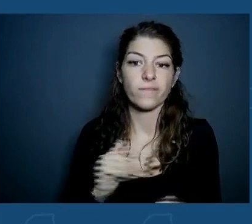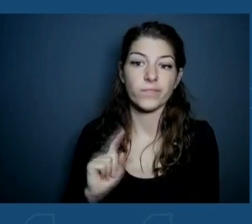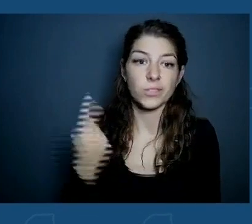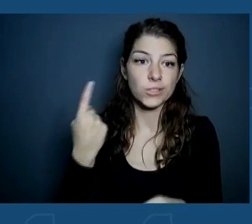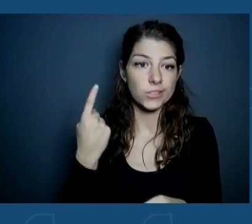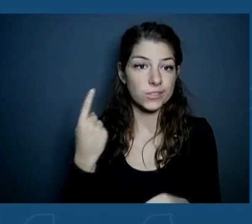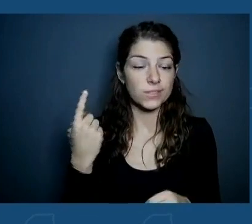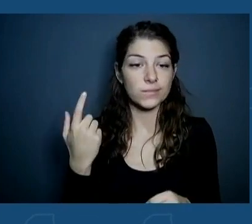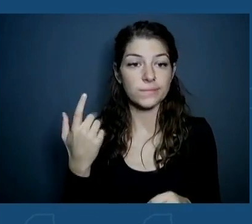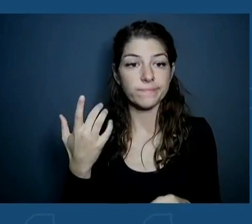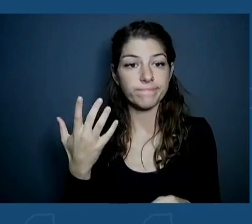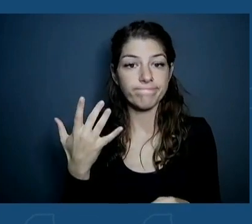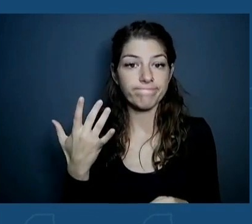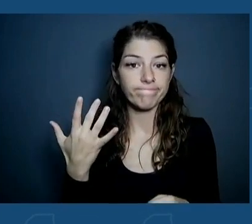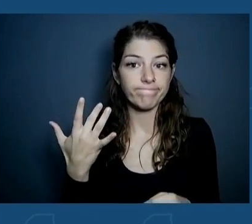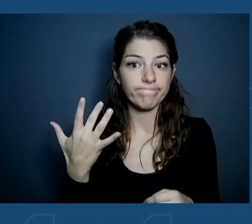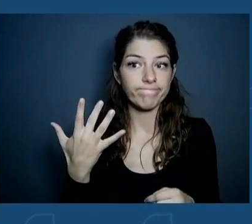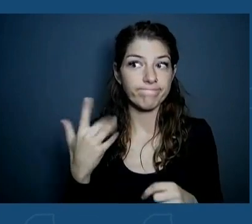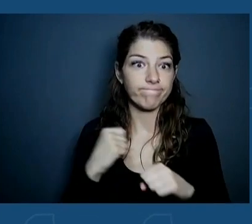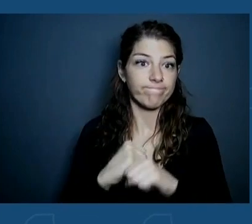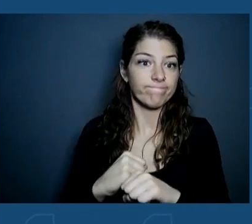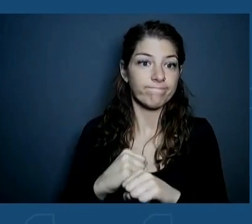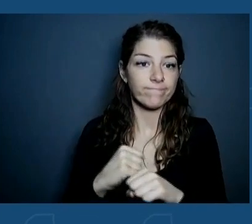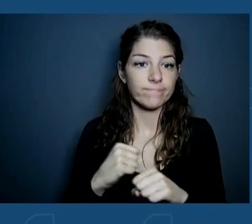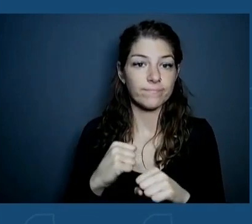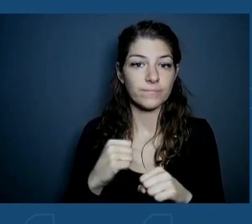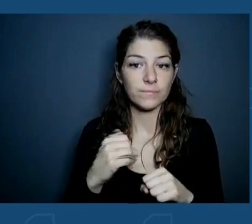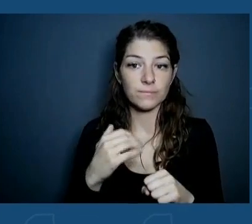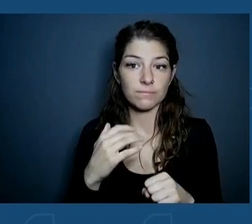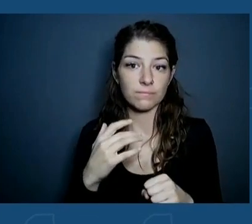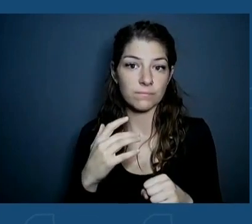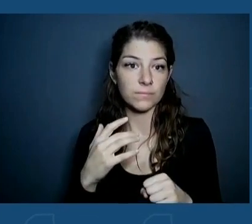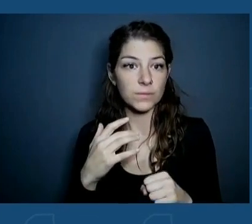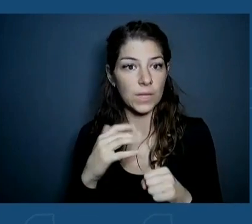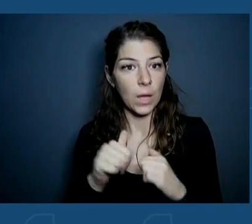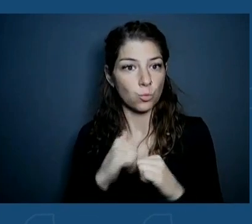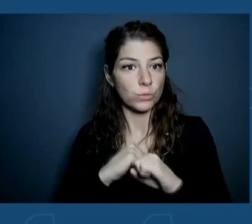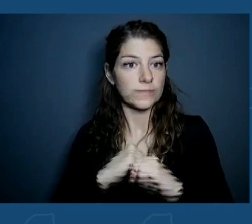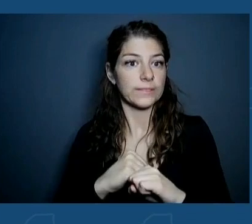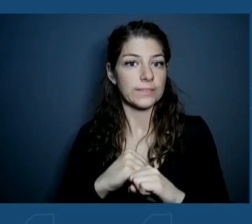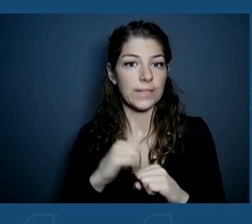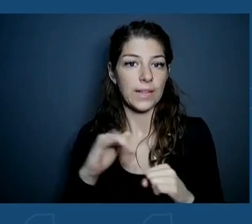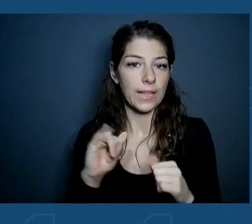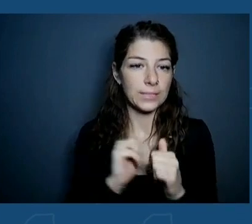TREND TICKING UPWARDS SLIGHTLY. AS IT HAPPENS IN THE FALL.